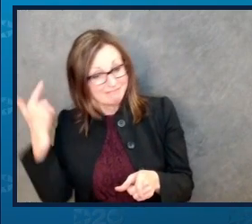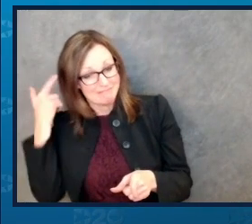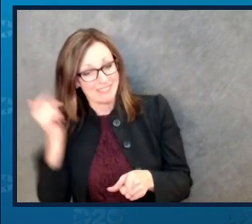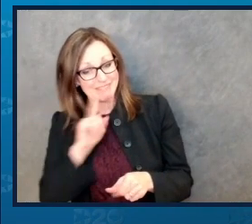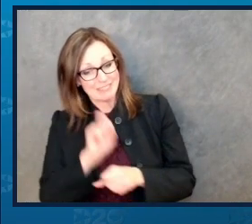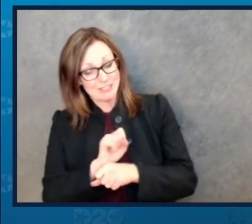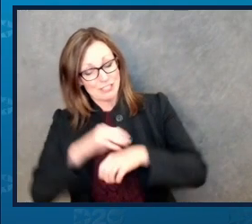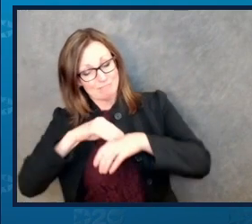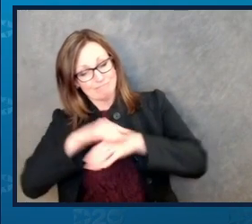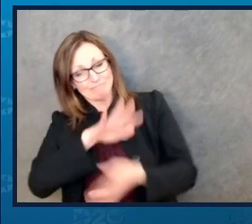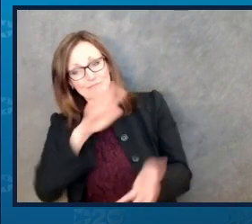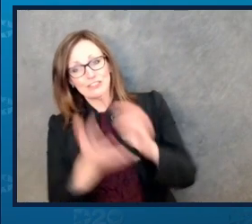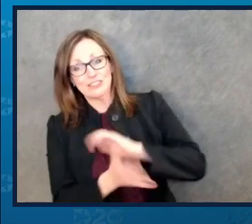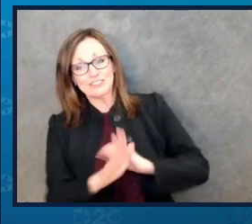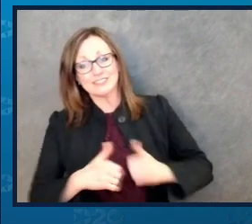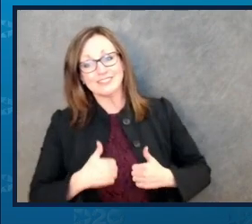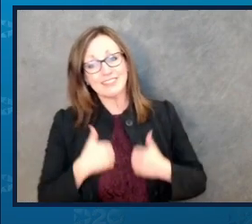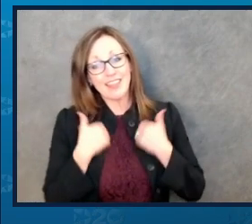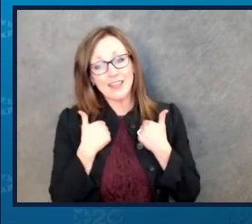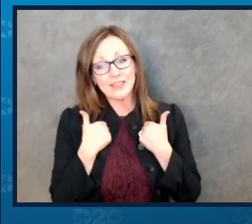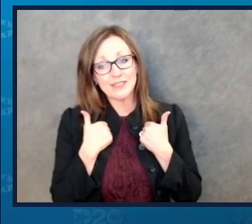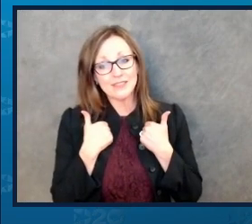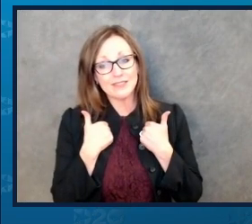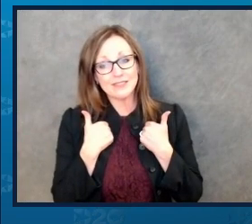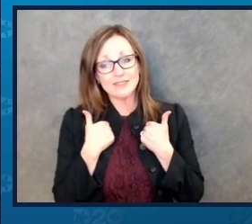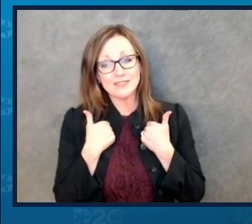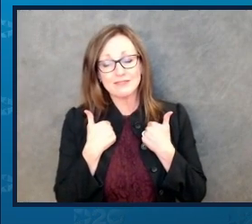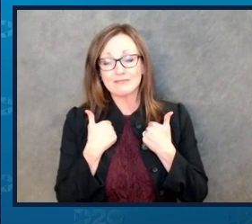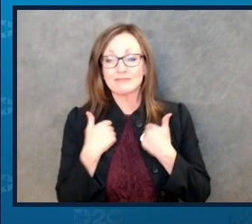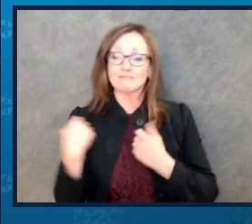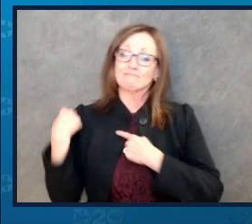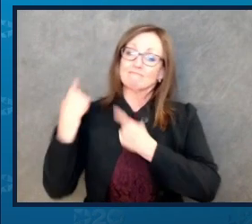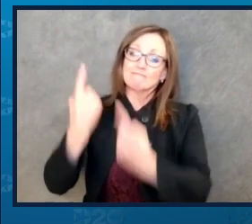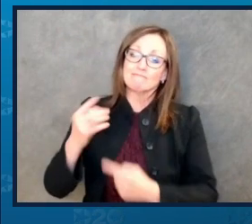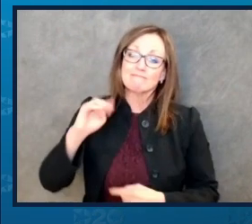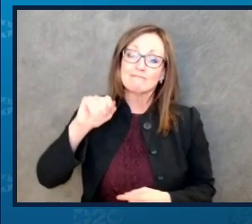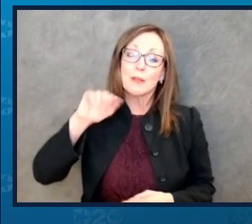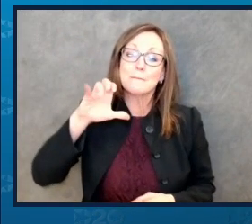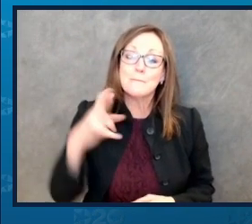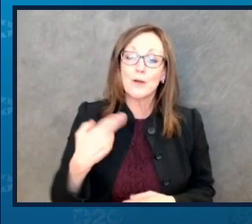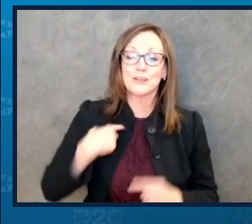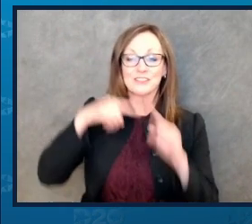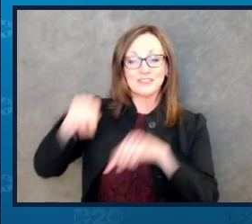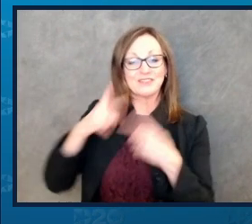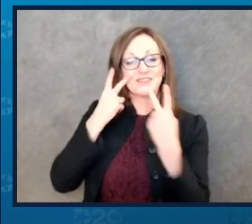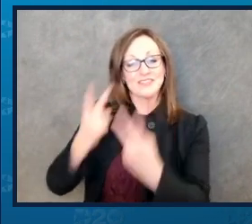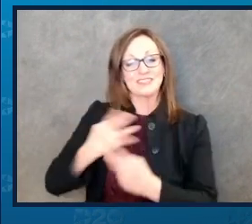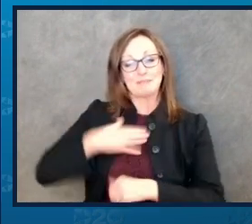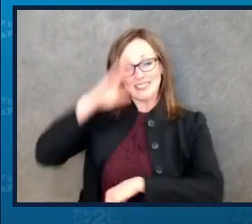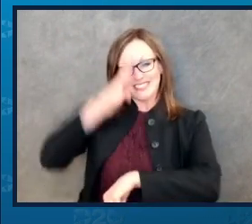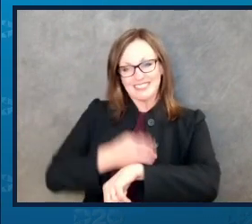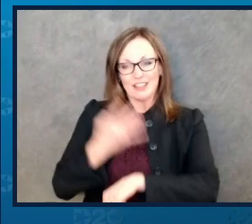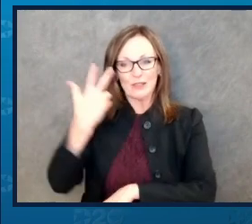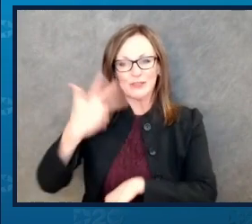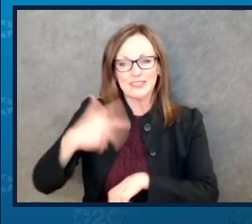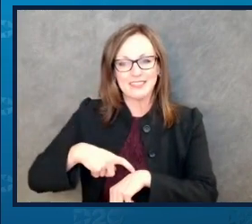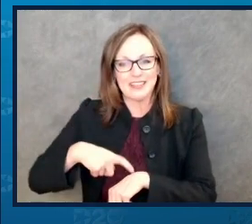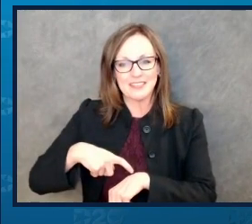SINCE MARCH, I HAVE ONLY BEEN ABLE TO SEE MY SON THREE TIMES, BUT I CAN'T TOUCH OR HUG HIM DUE